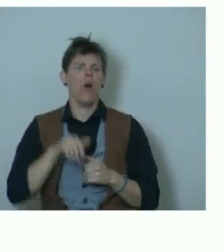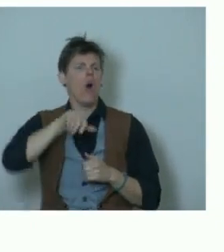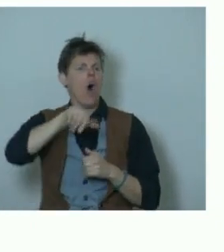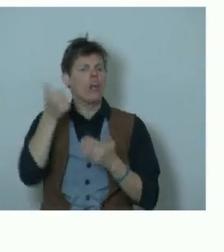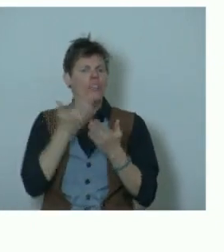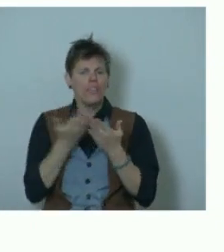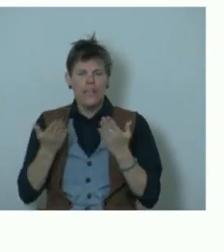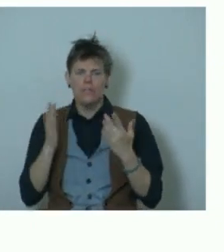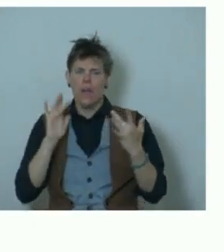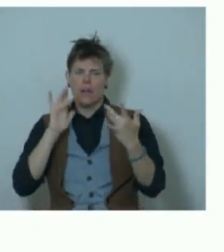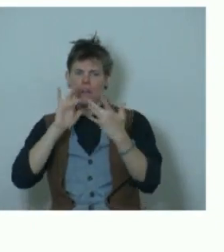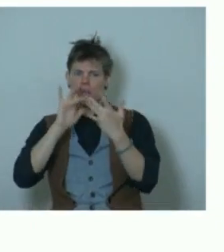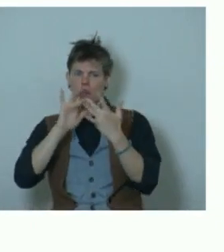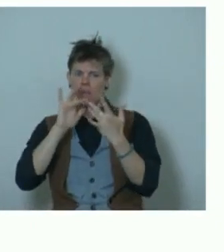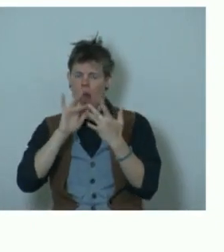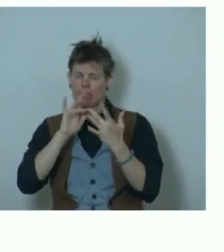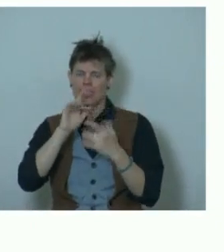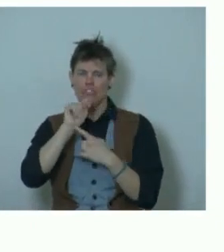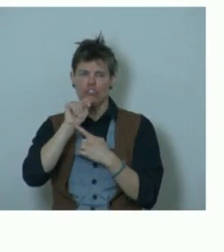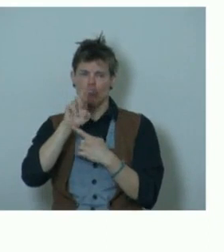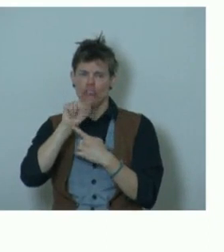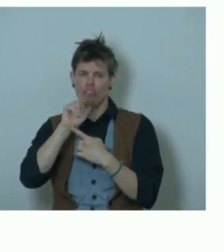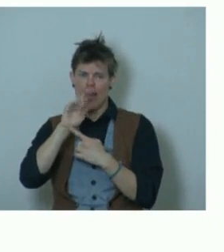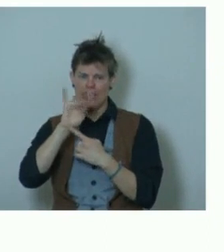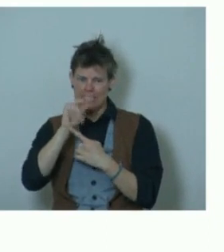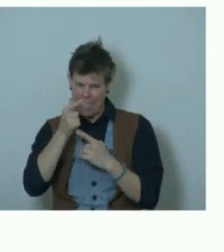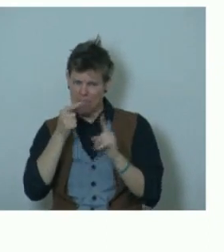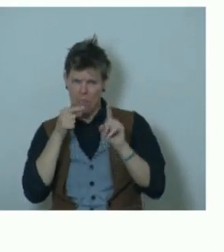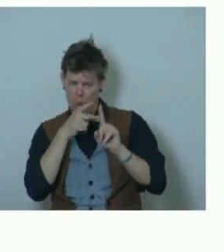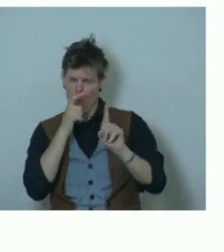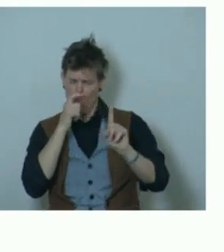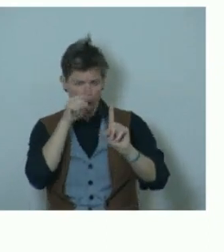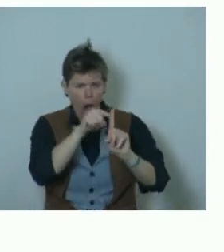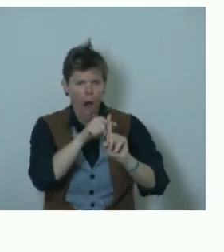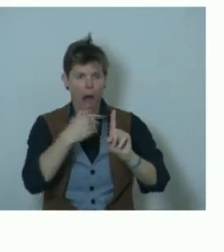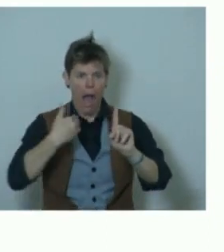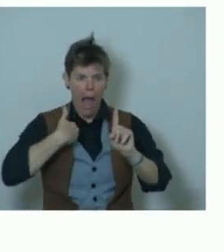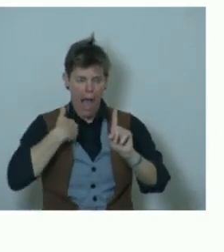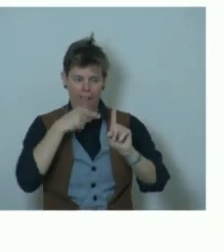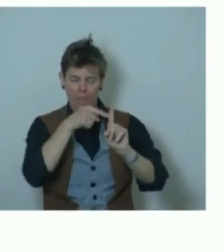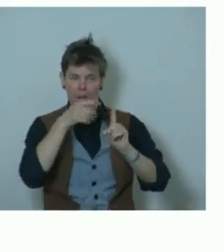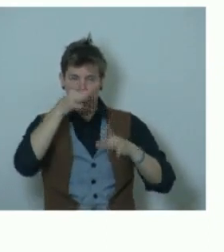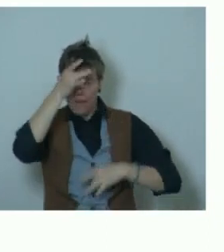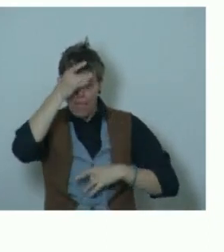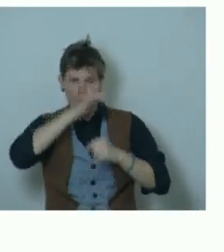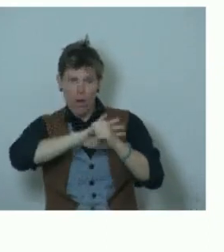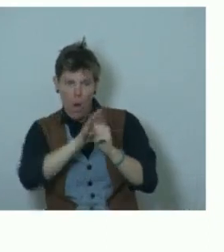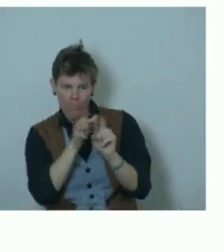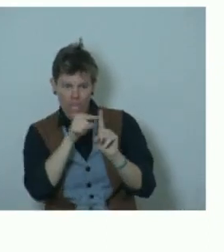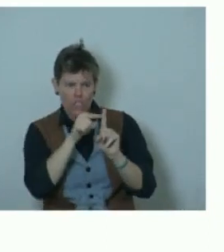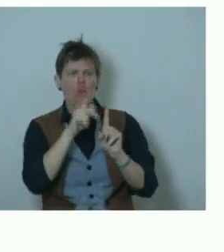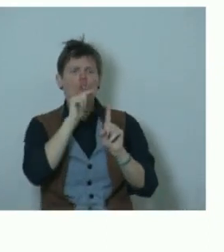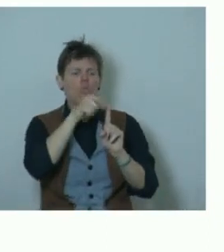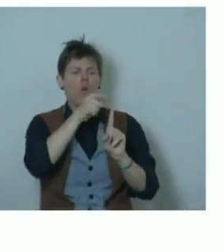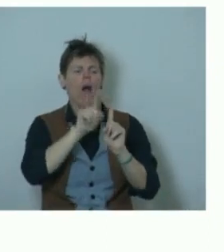THE OTHER THING IS CONTACT TRACING. IT IS WHEN WE FIND A POSITIVE PERSON.